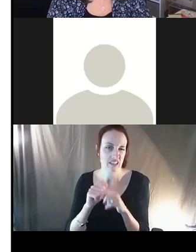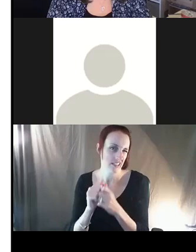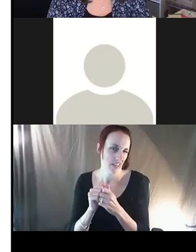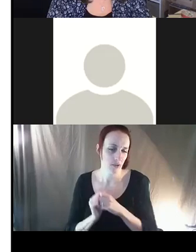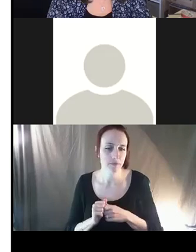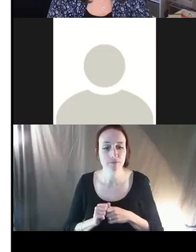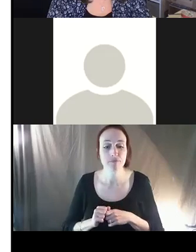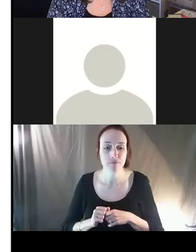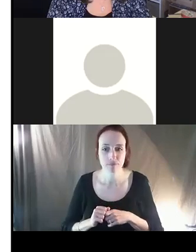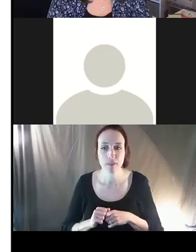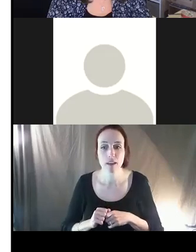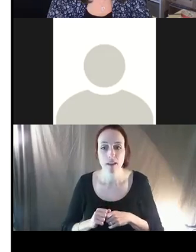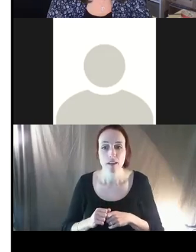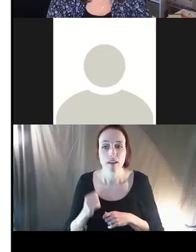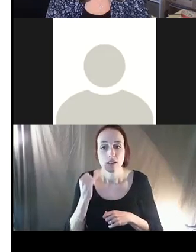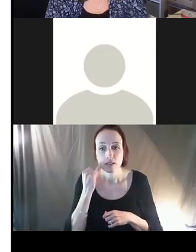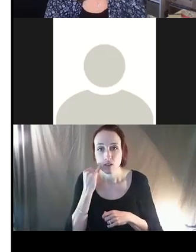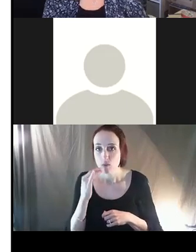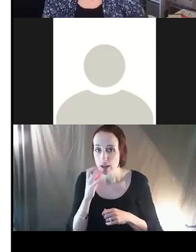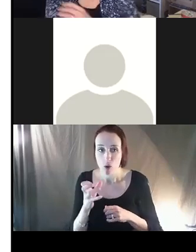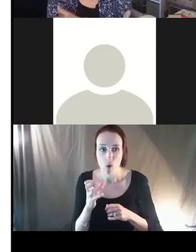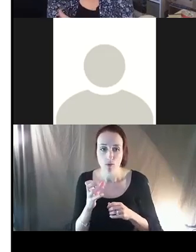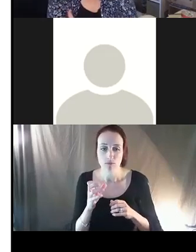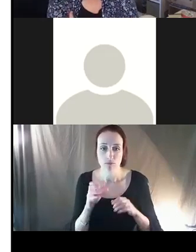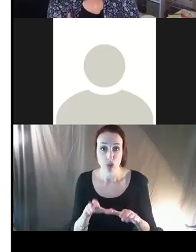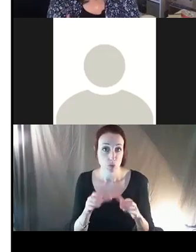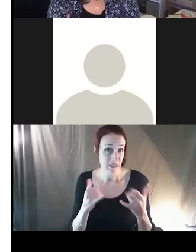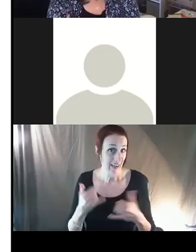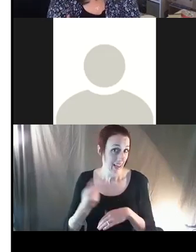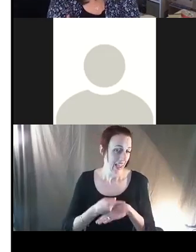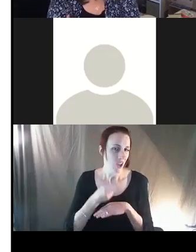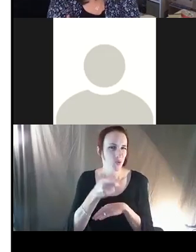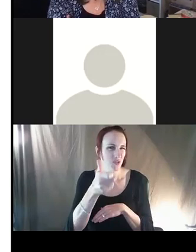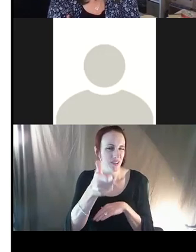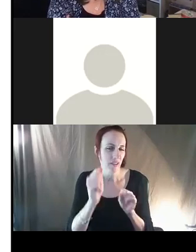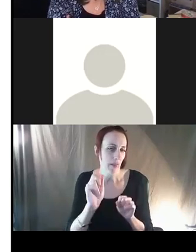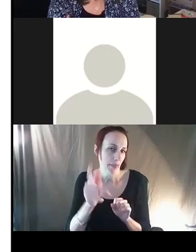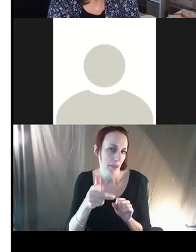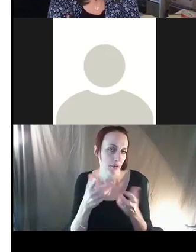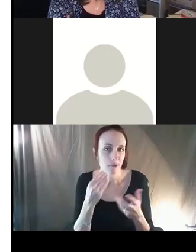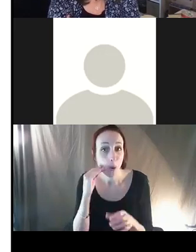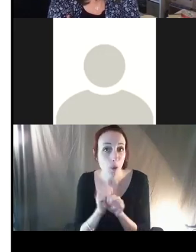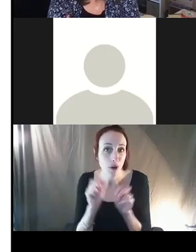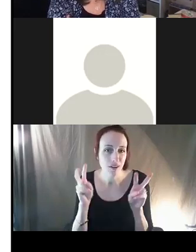don't get to it today. Let's go to the next slide. Hemingwayapp. com